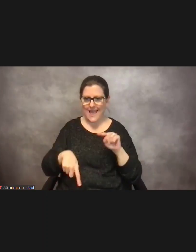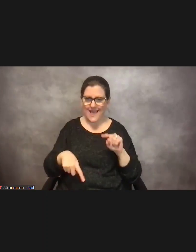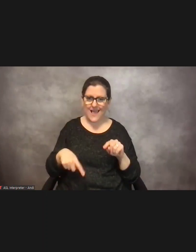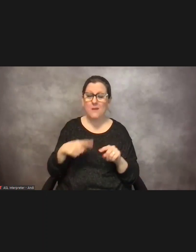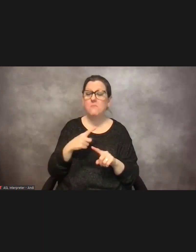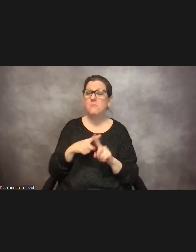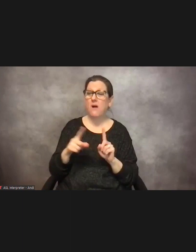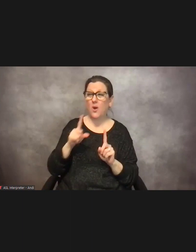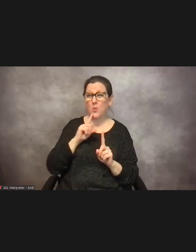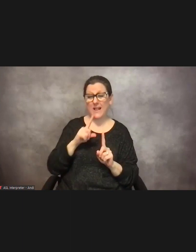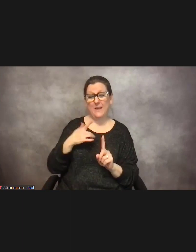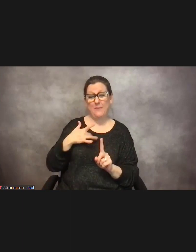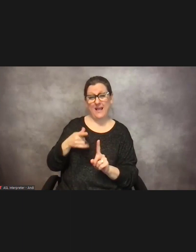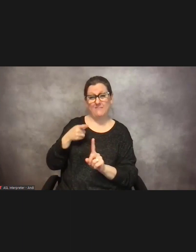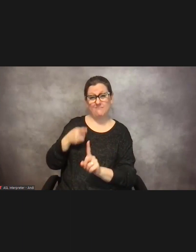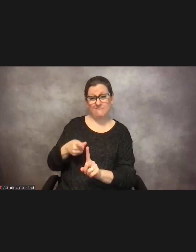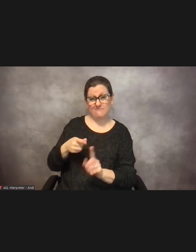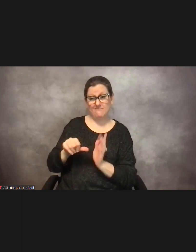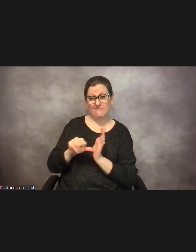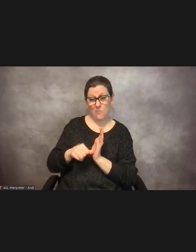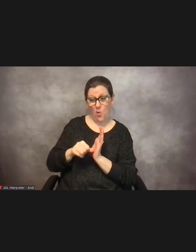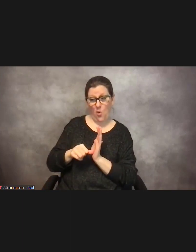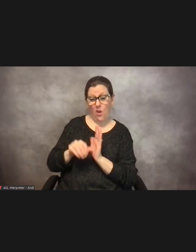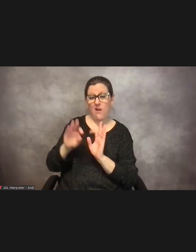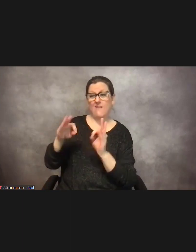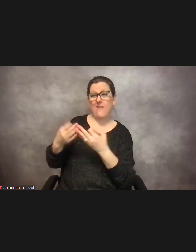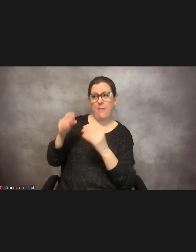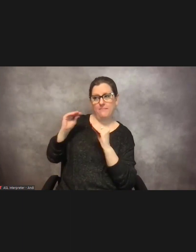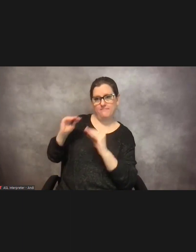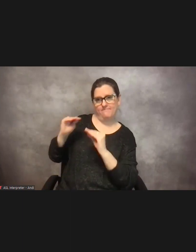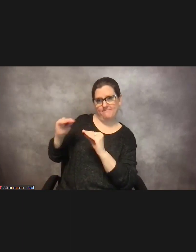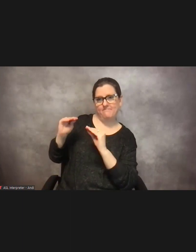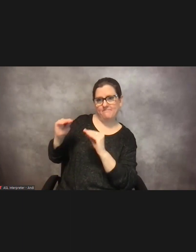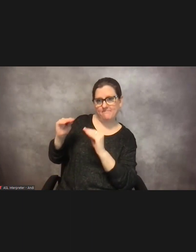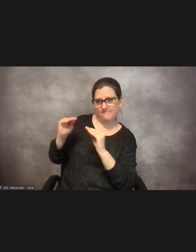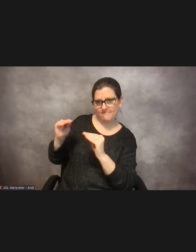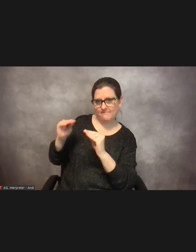this, um, but what it does underscore is the importance of family education, right?